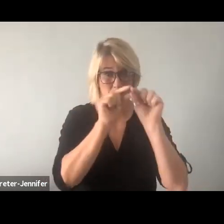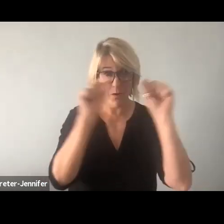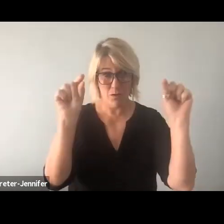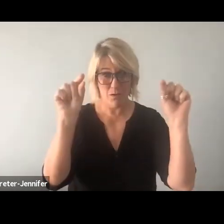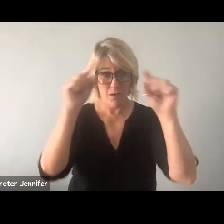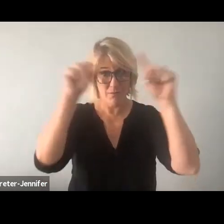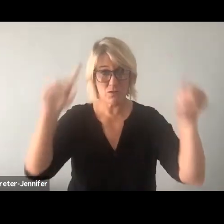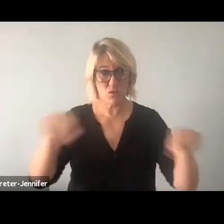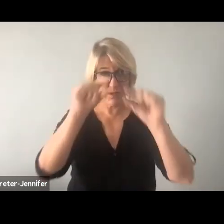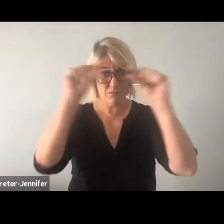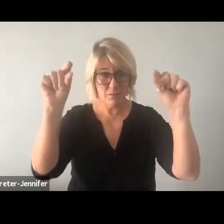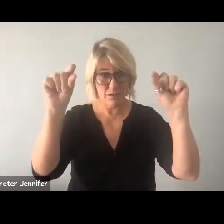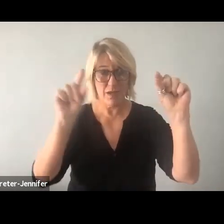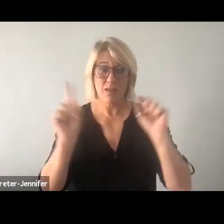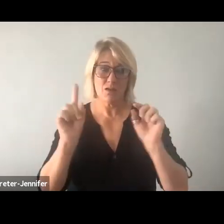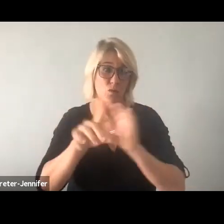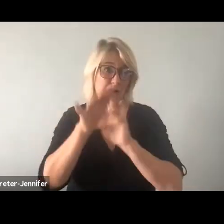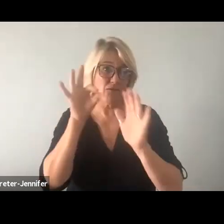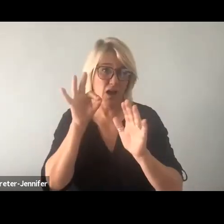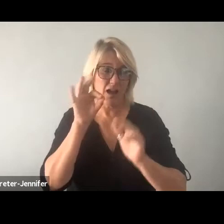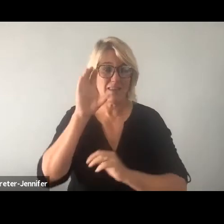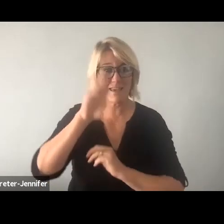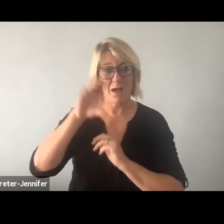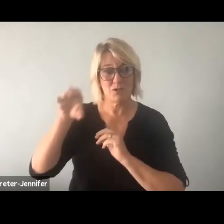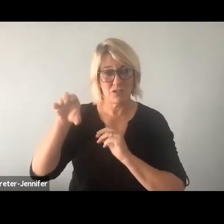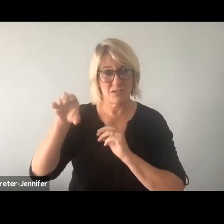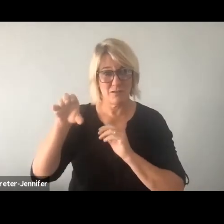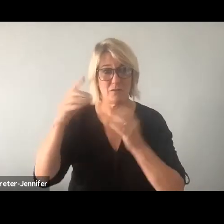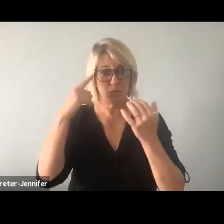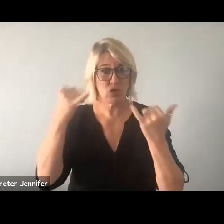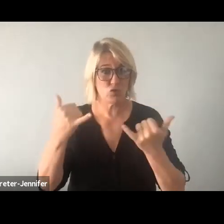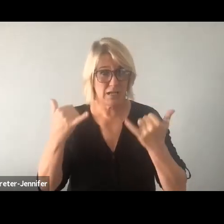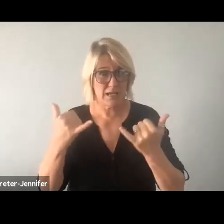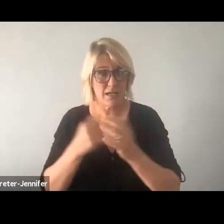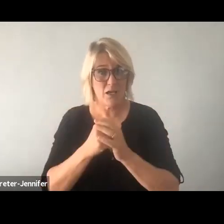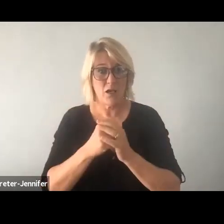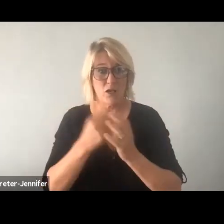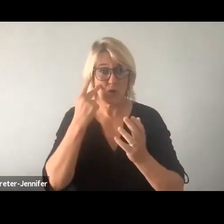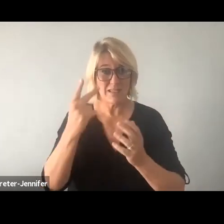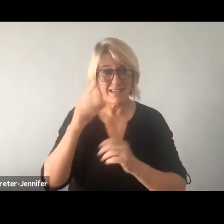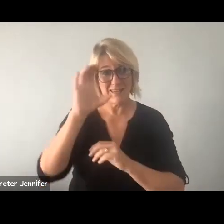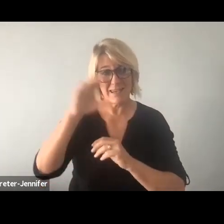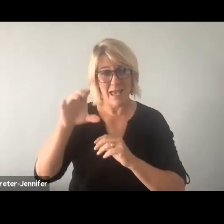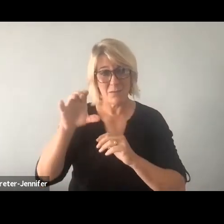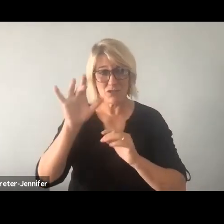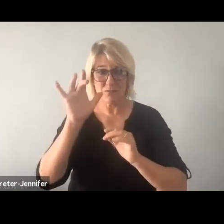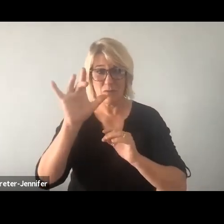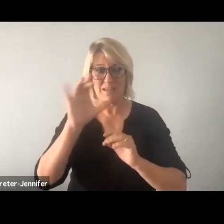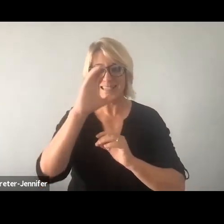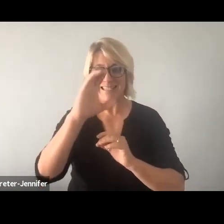on what device you are on, you can find the menu bar on the top or the bottom of the screen. That is where you will